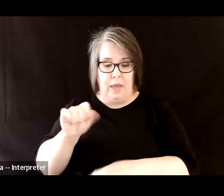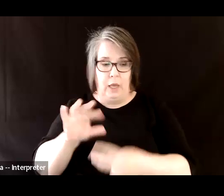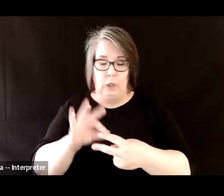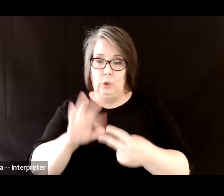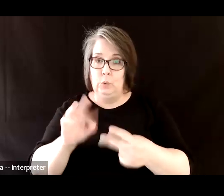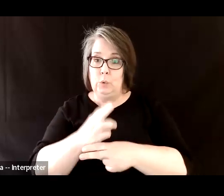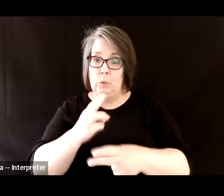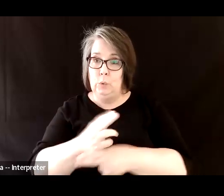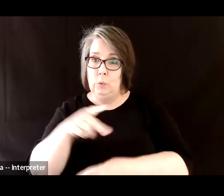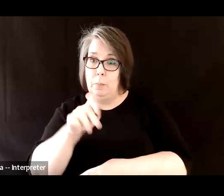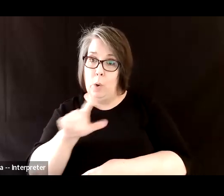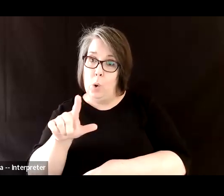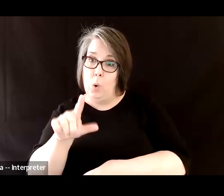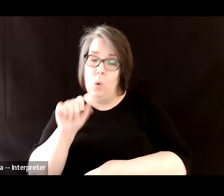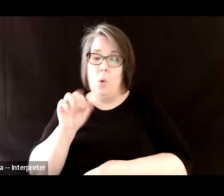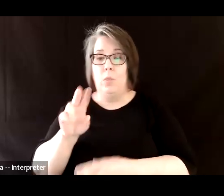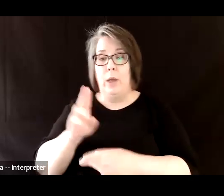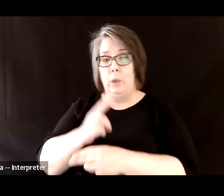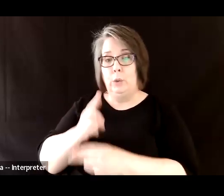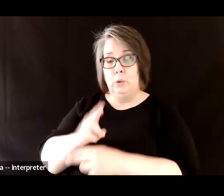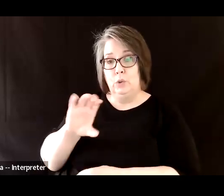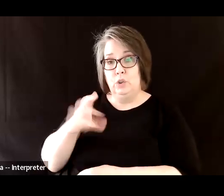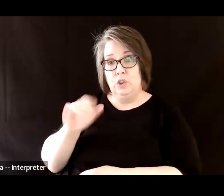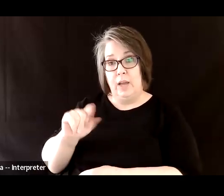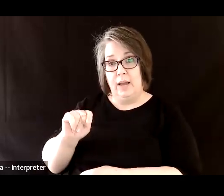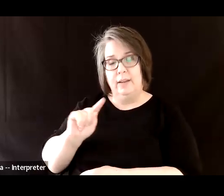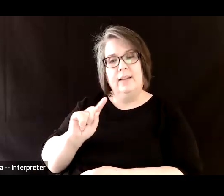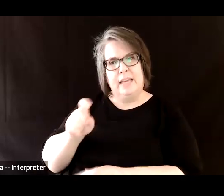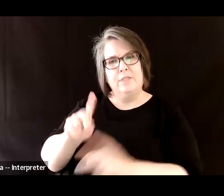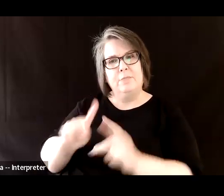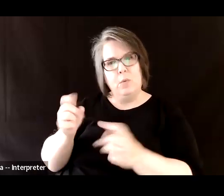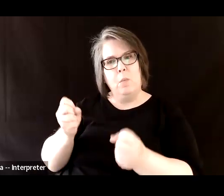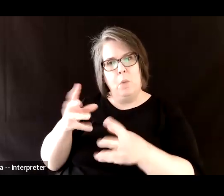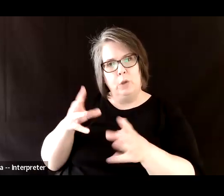the poll or they could just use -- choose to use chat. Just give them multiple ways of interaction so that they can